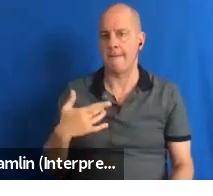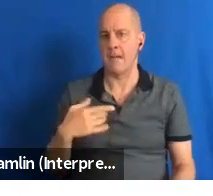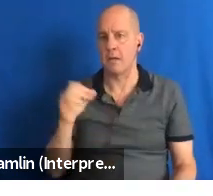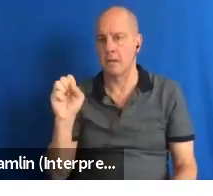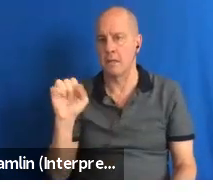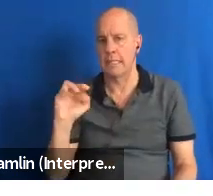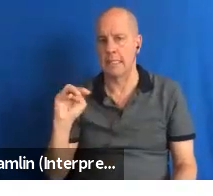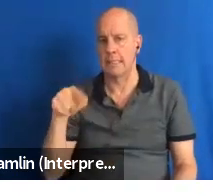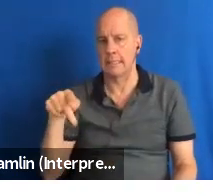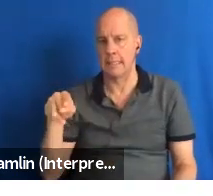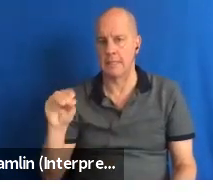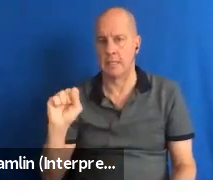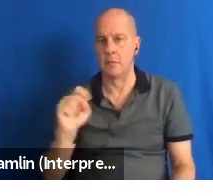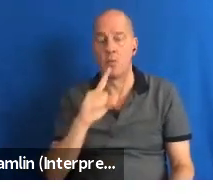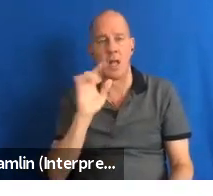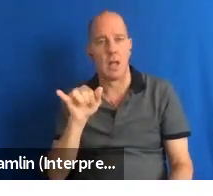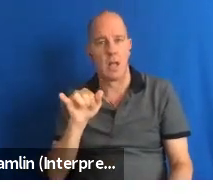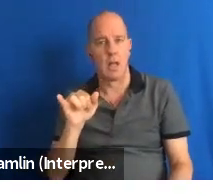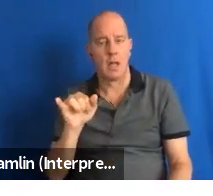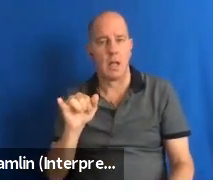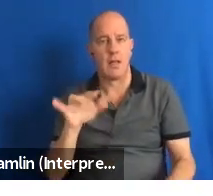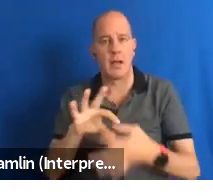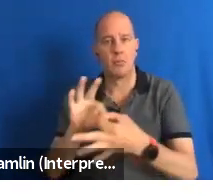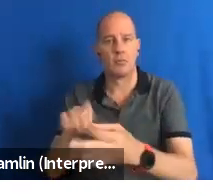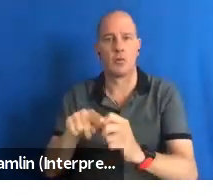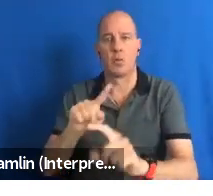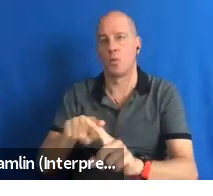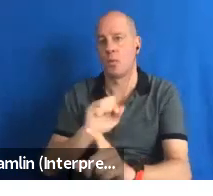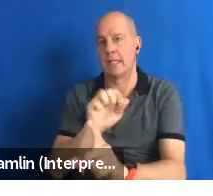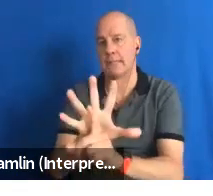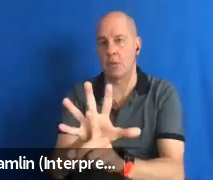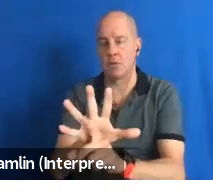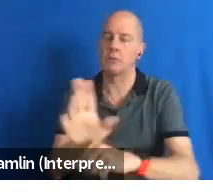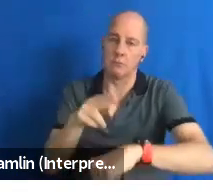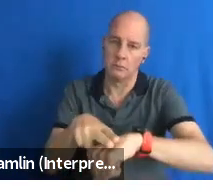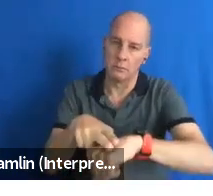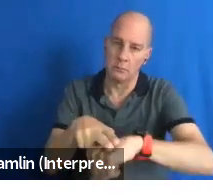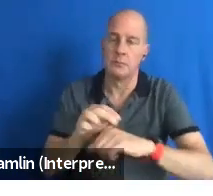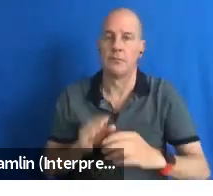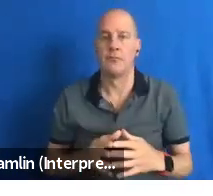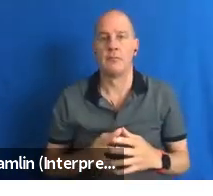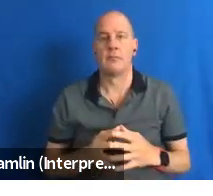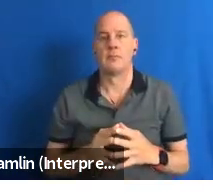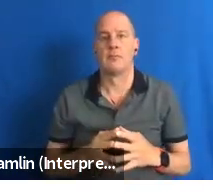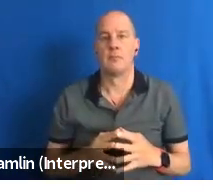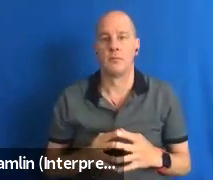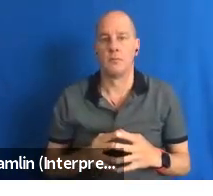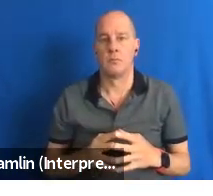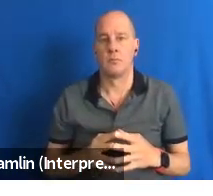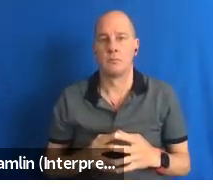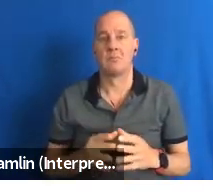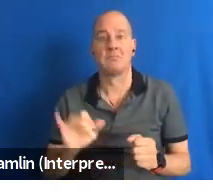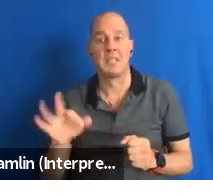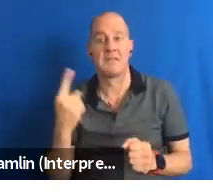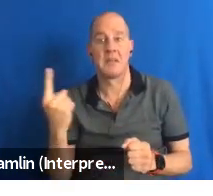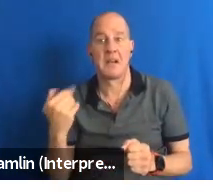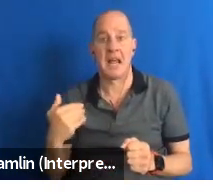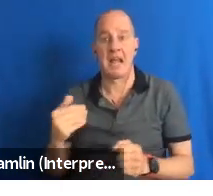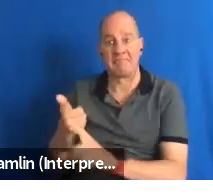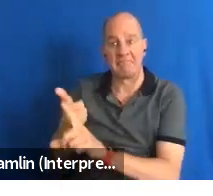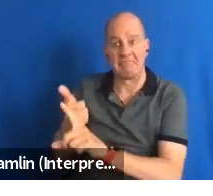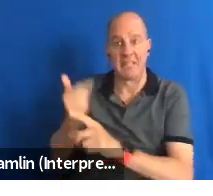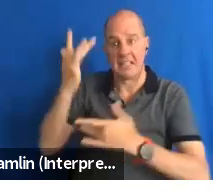is linked to exposure, of course, to someone who currently has the virus. So it's exposure and